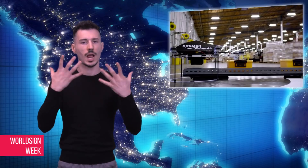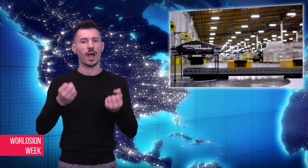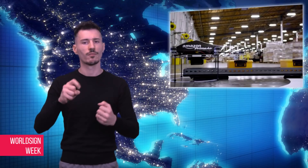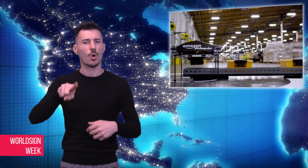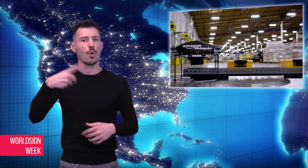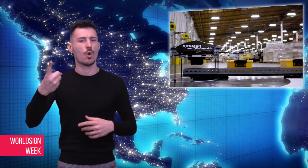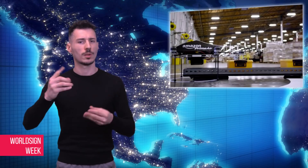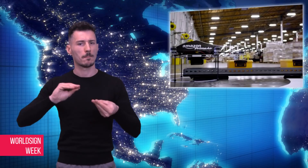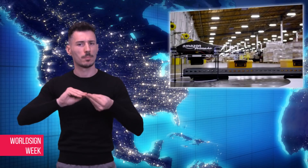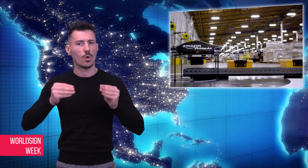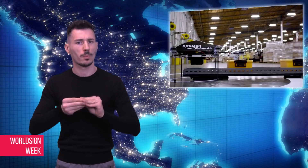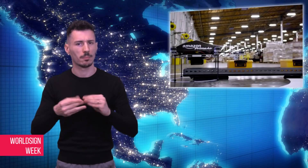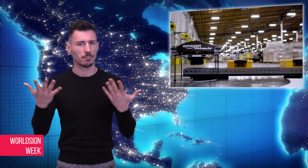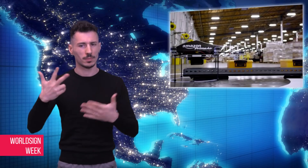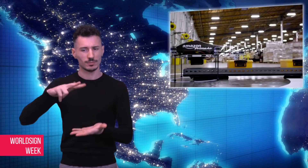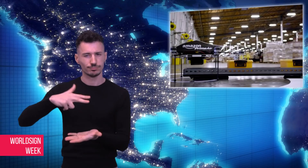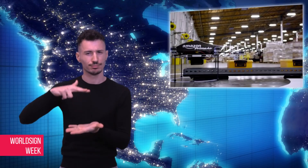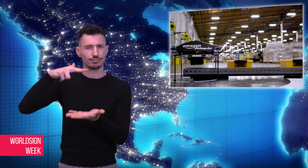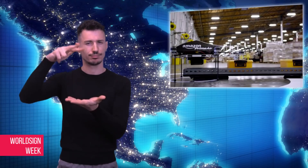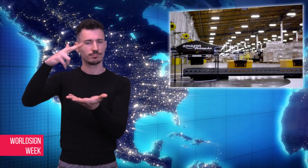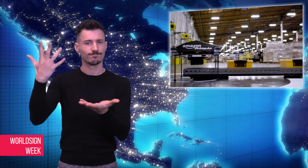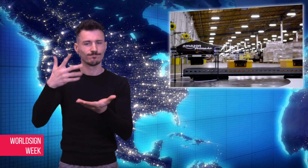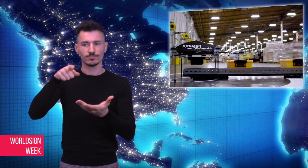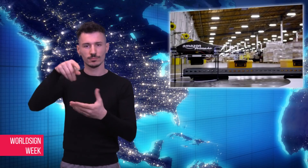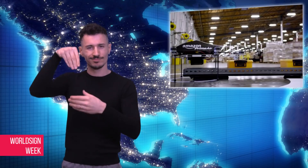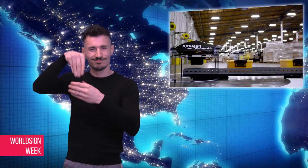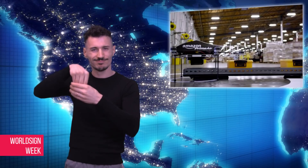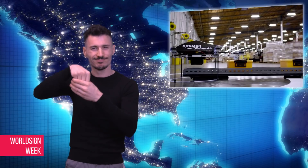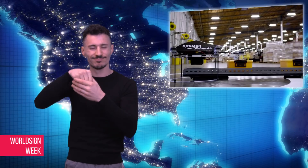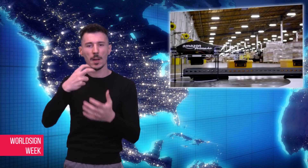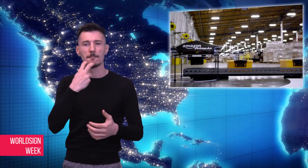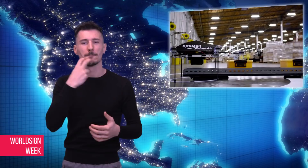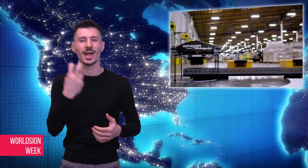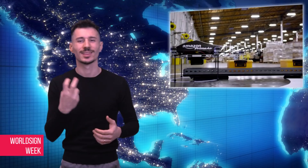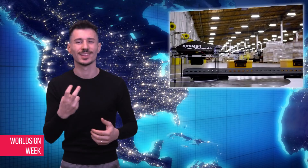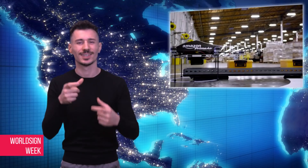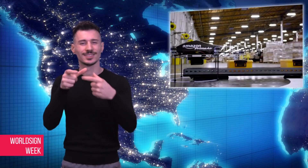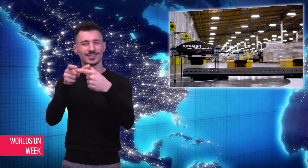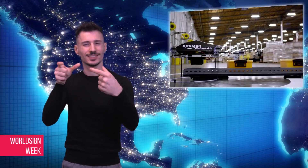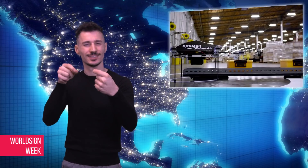Another big obstacle is battery life on drones as